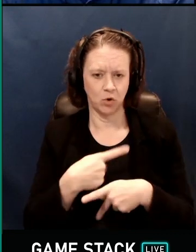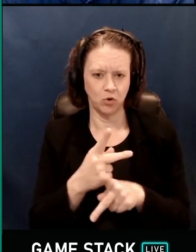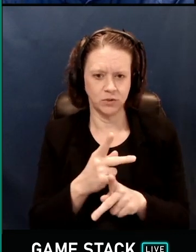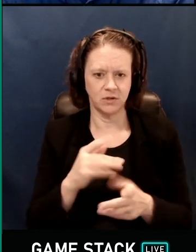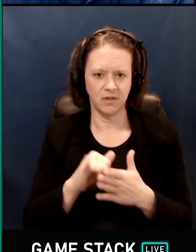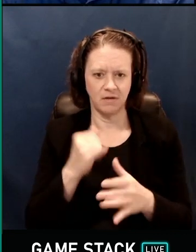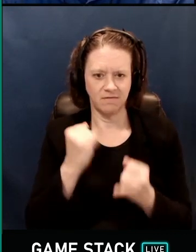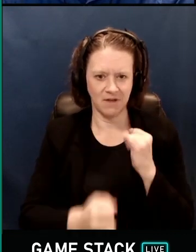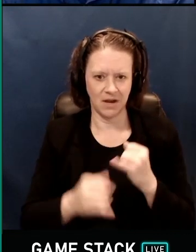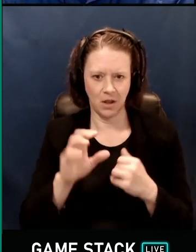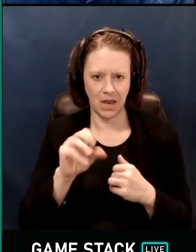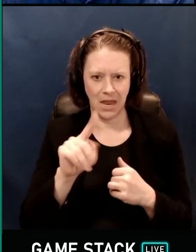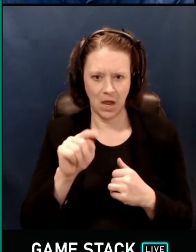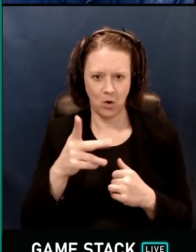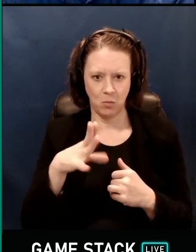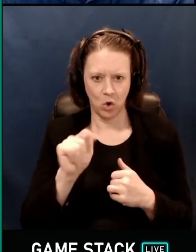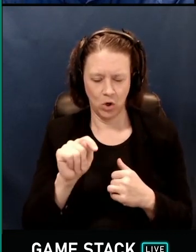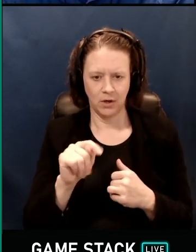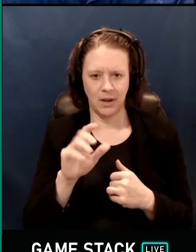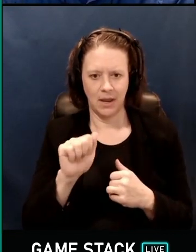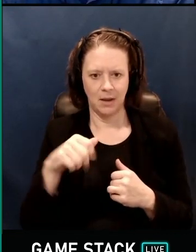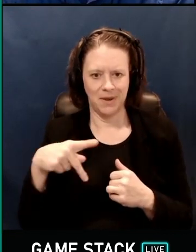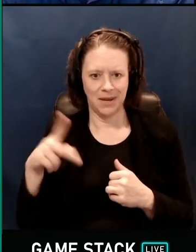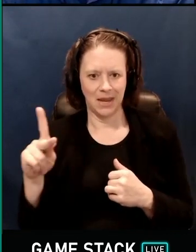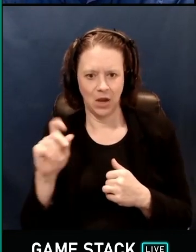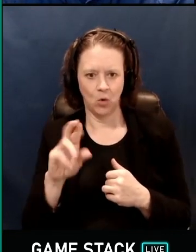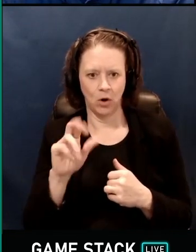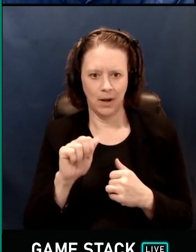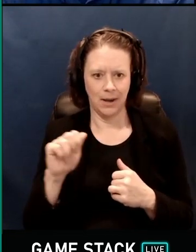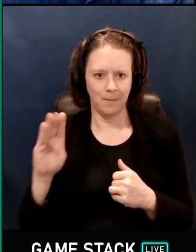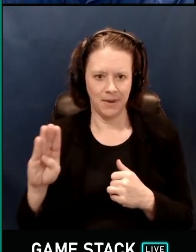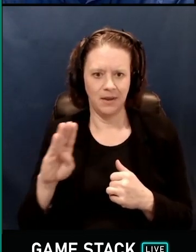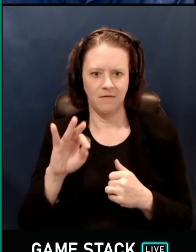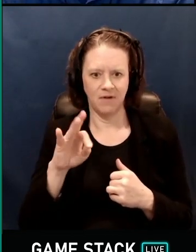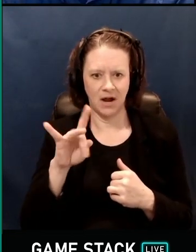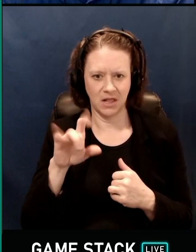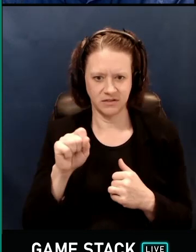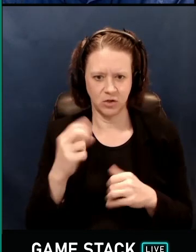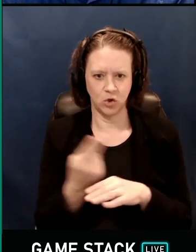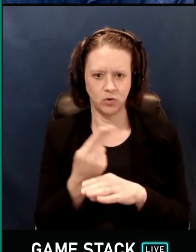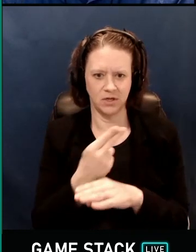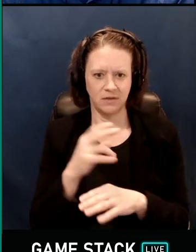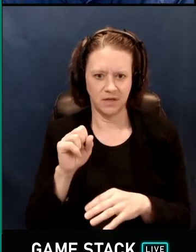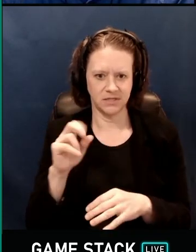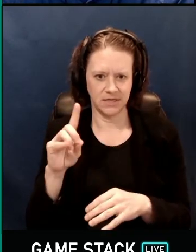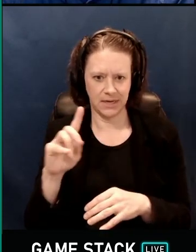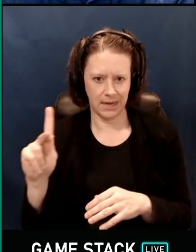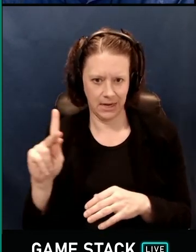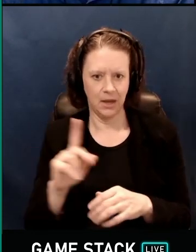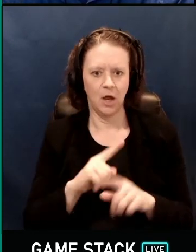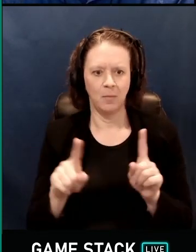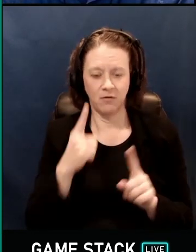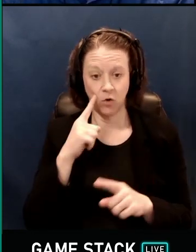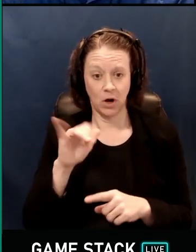or AAB files using Android SDK, but for iOS apps, they can only produce the